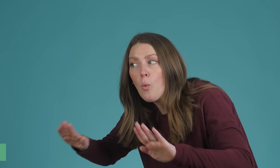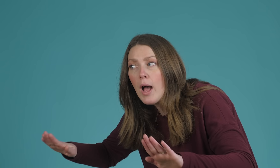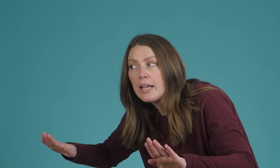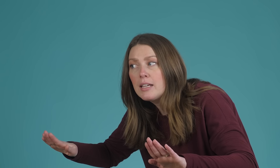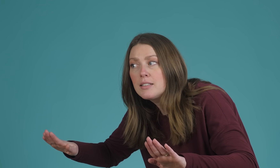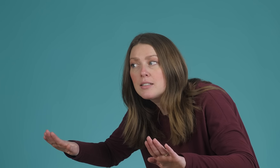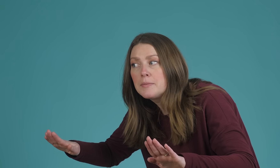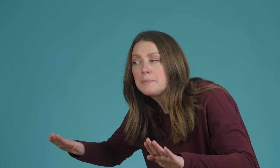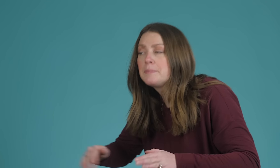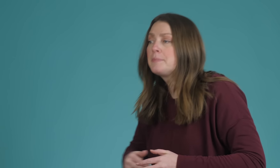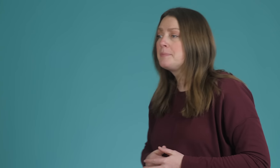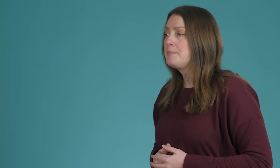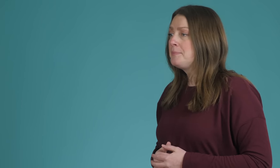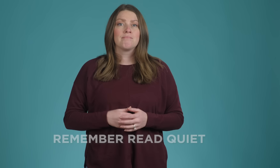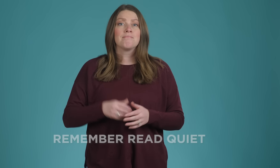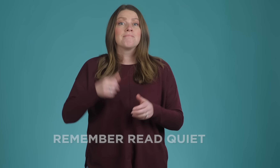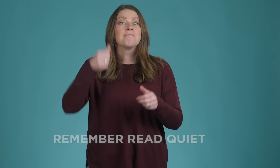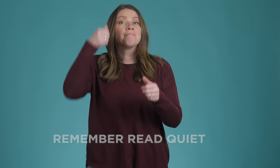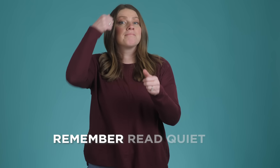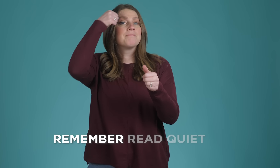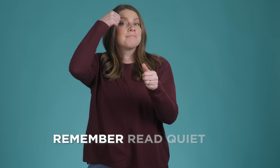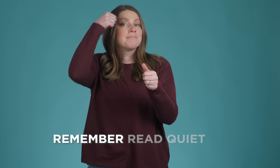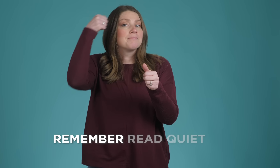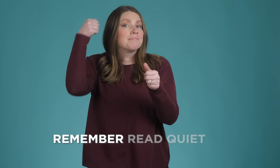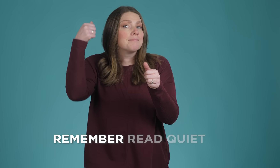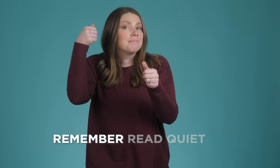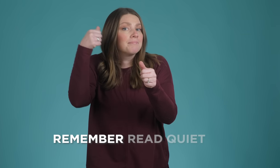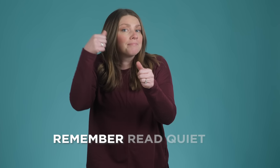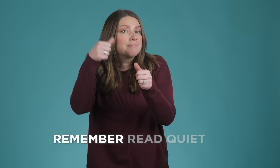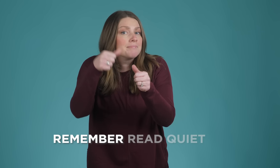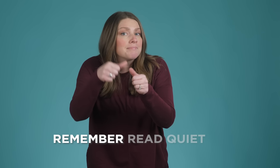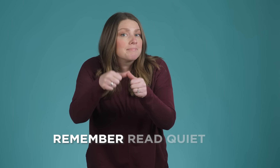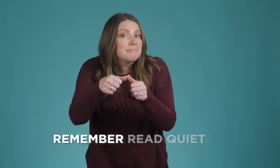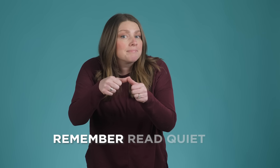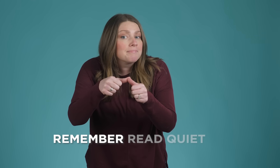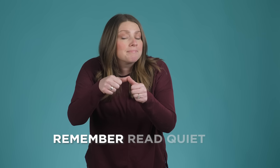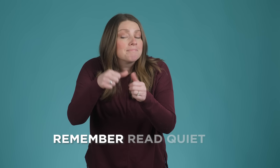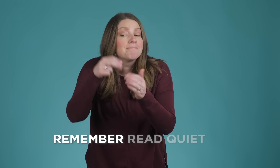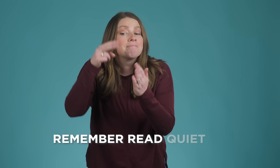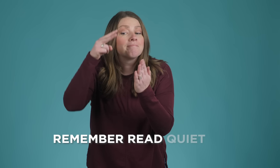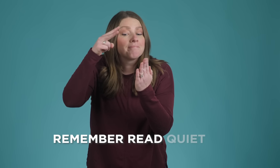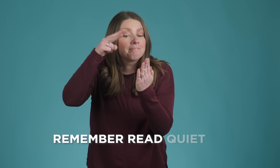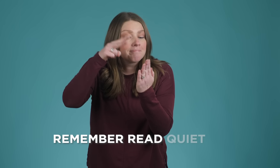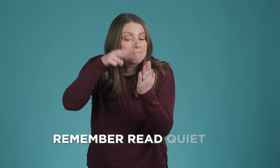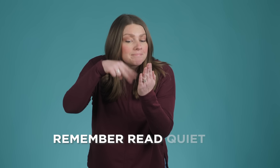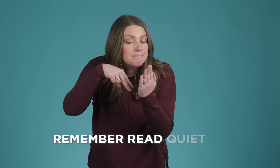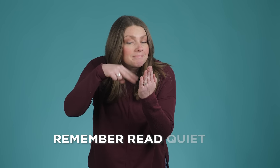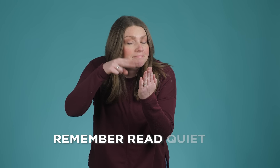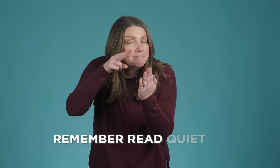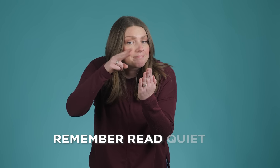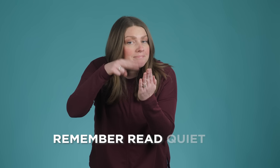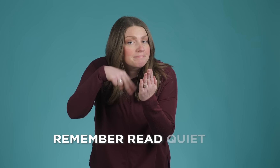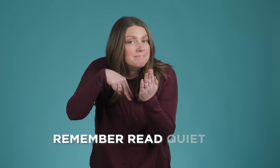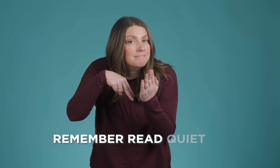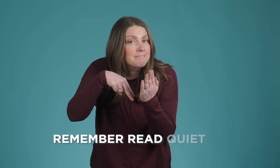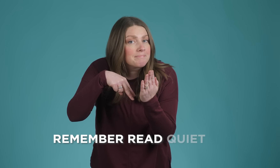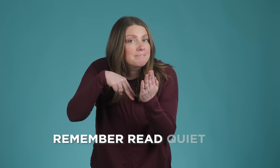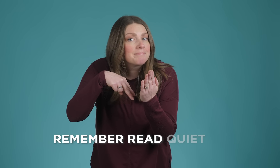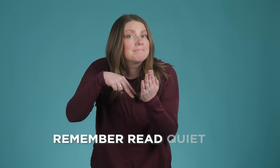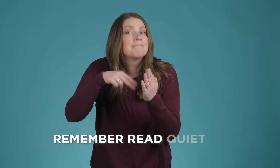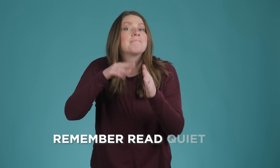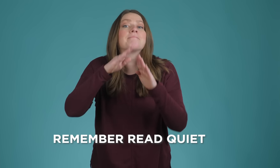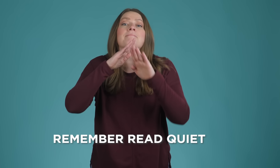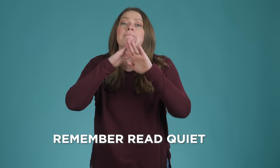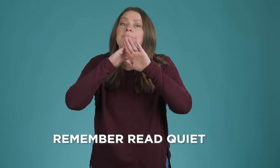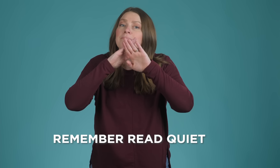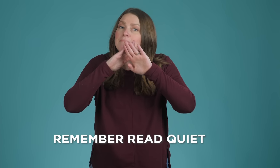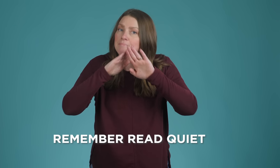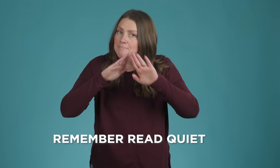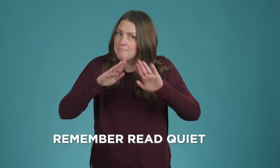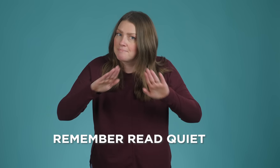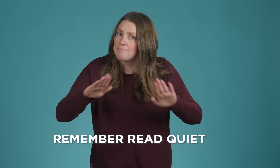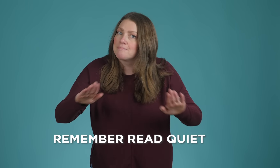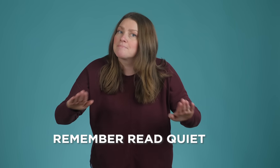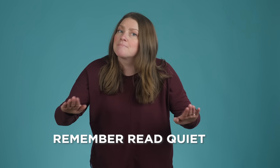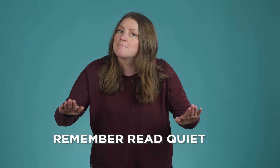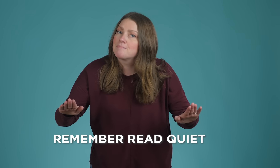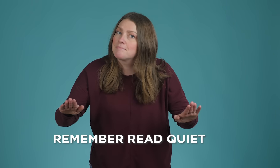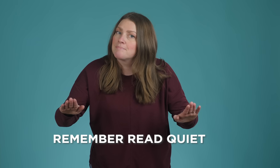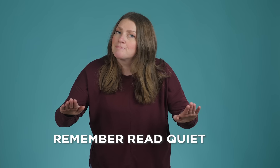Quiet.